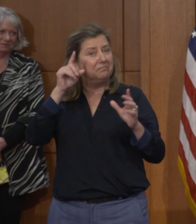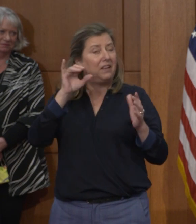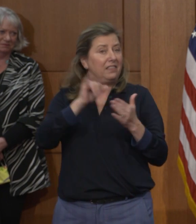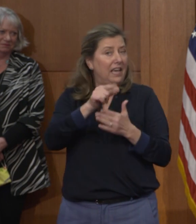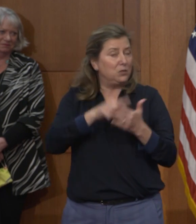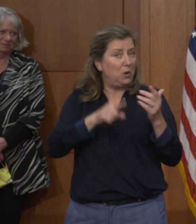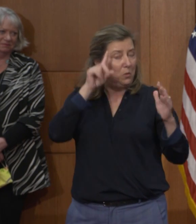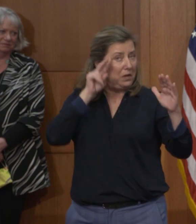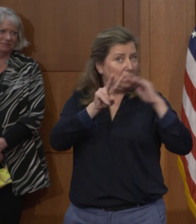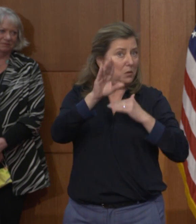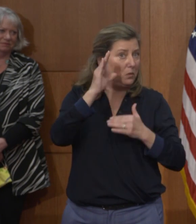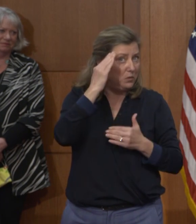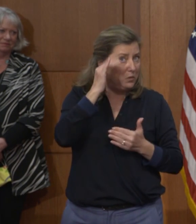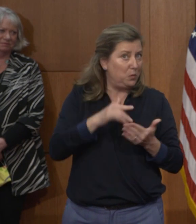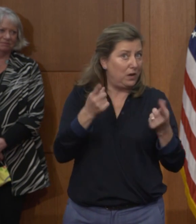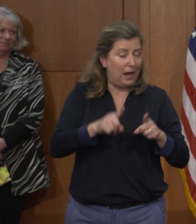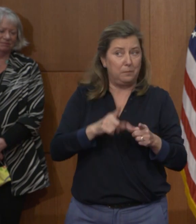I'm gonna take off my doctor's hat and let her real doctor.